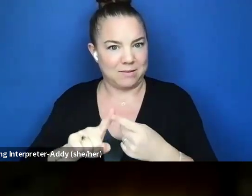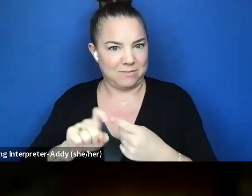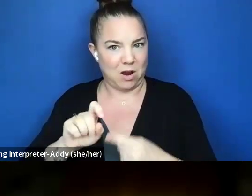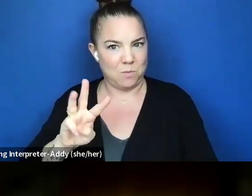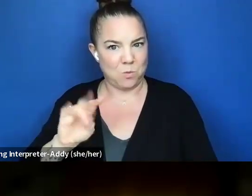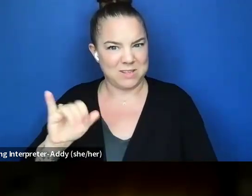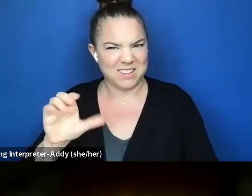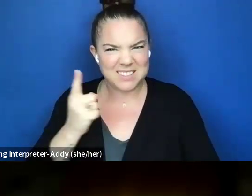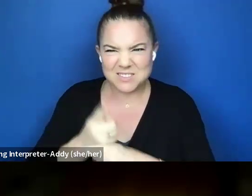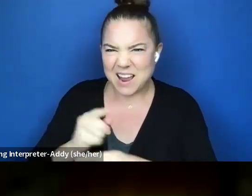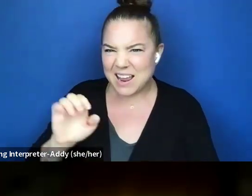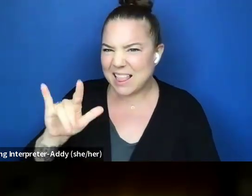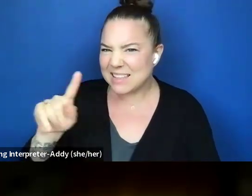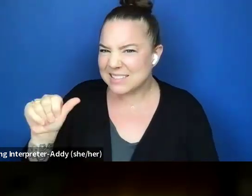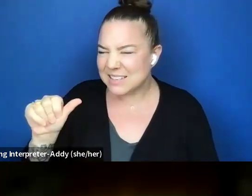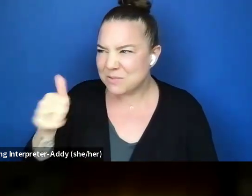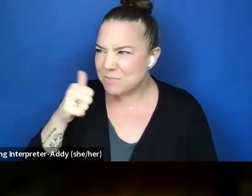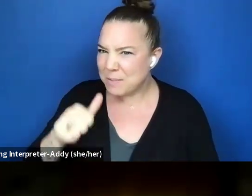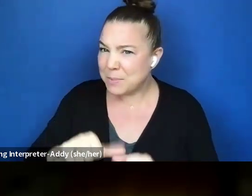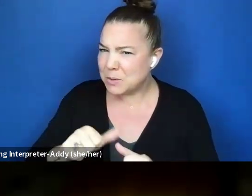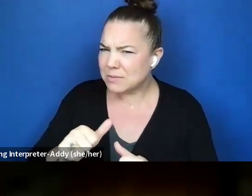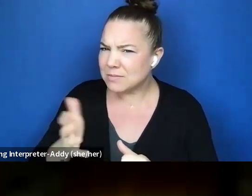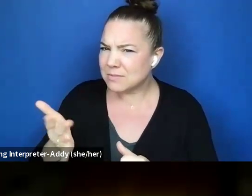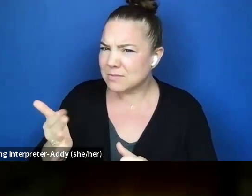Brooke Wilson (she/her): help me! Brooke Wilson (she/her): And how they all work together